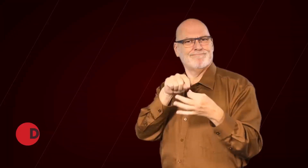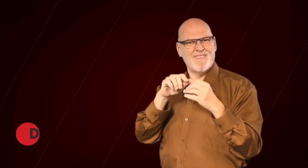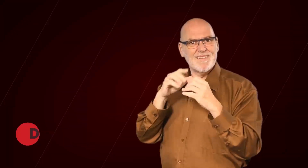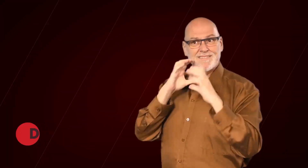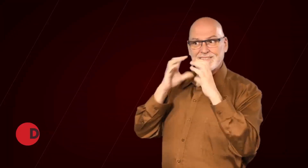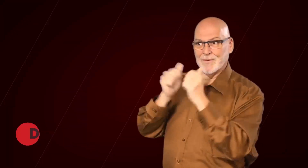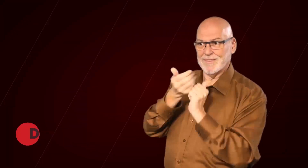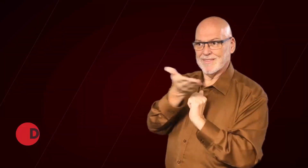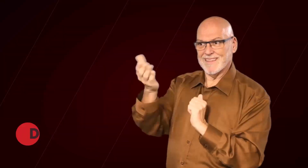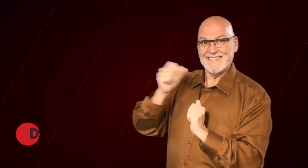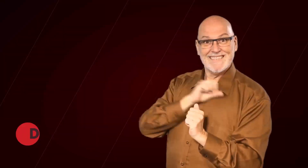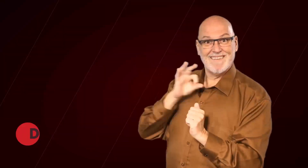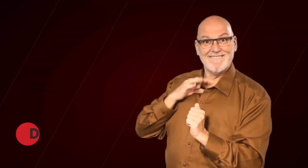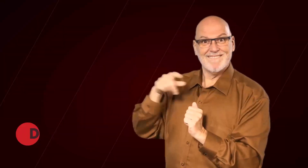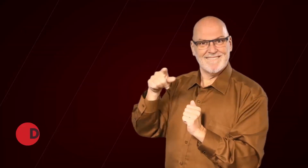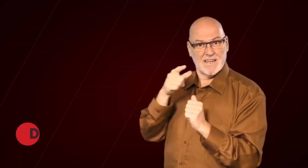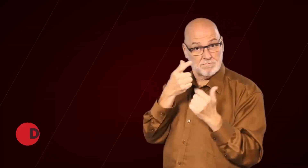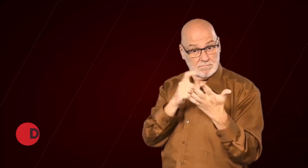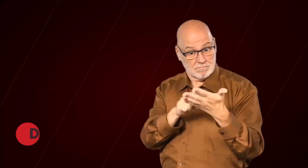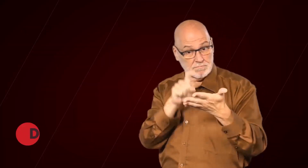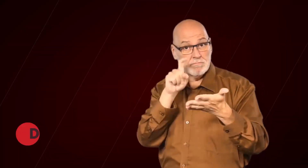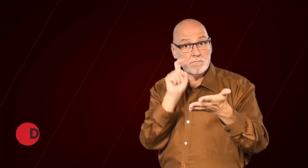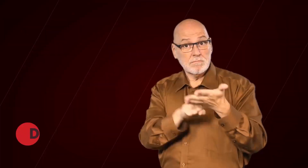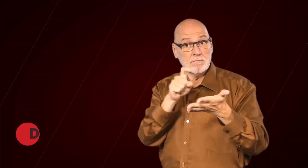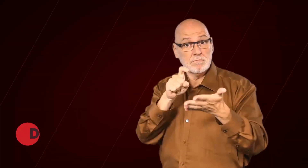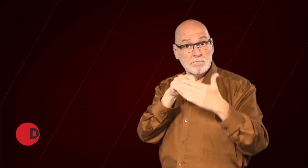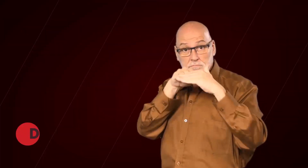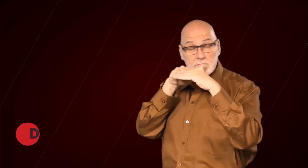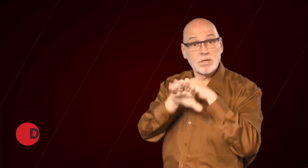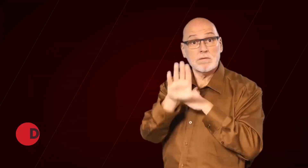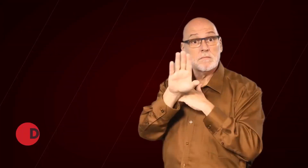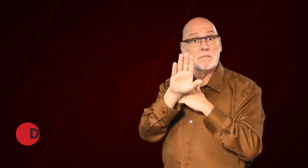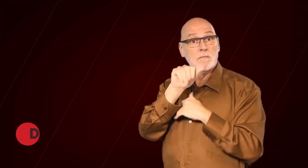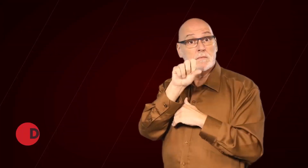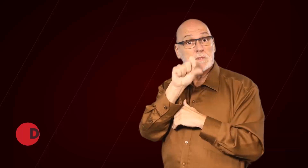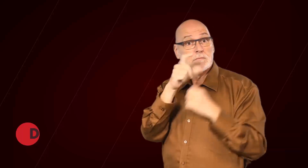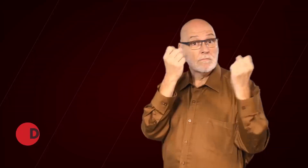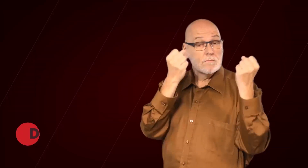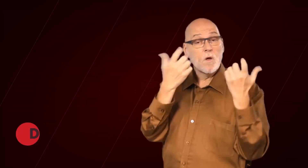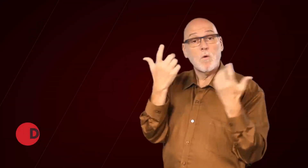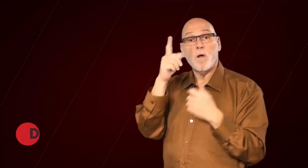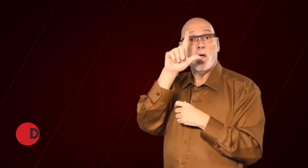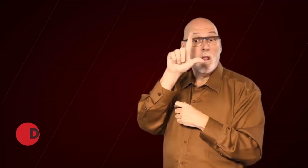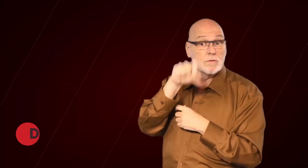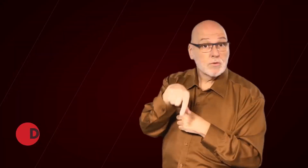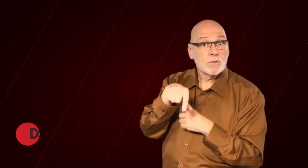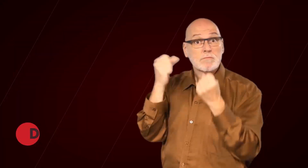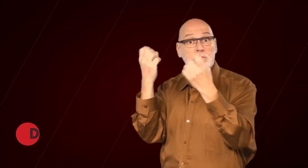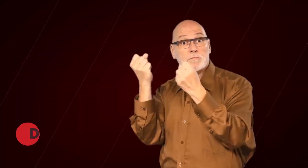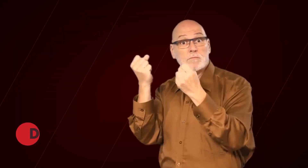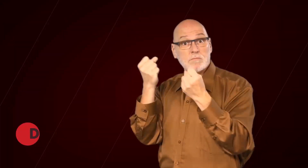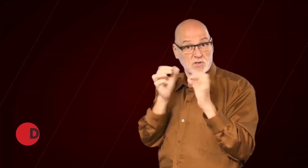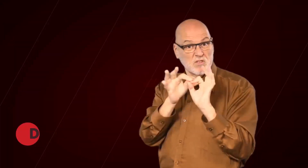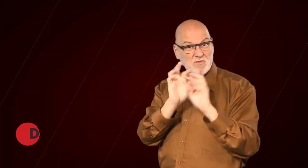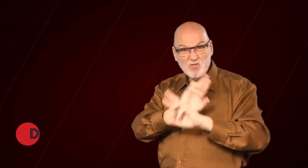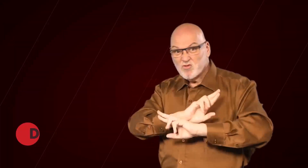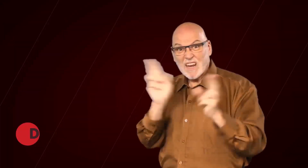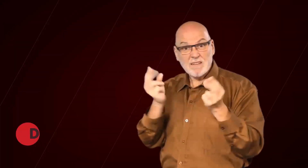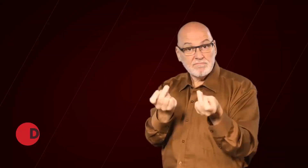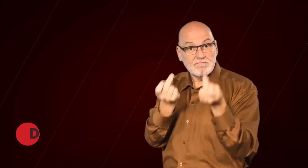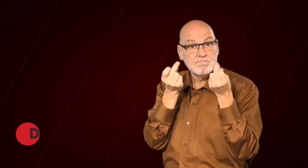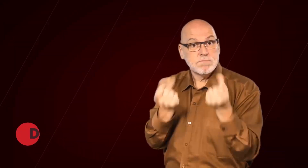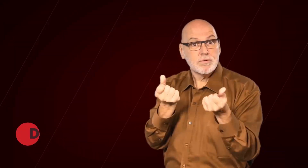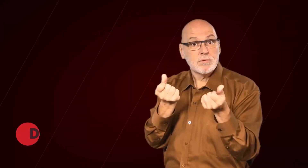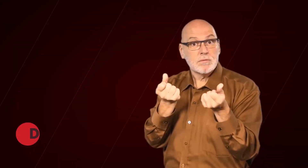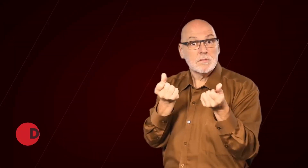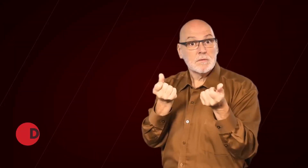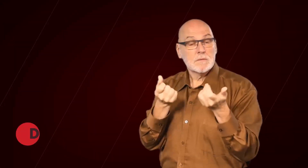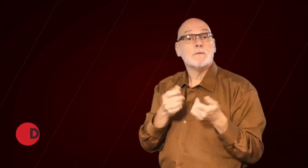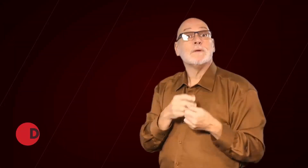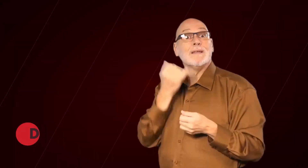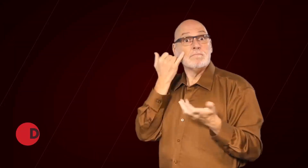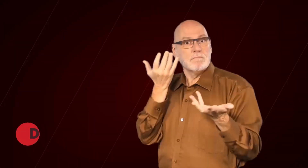their staff through on-demand access to an ASL or LSQ interpreter right away?